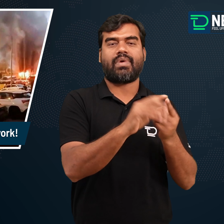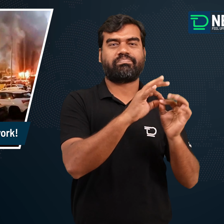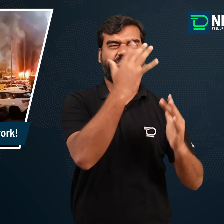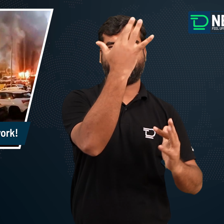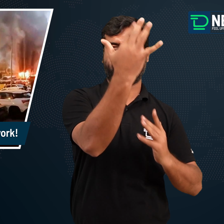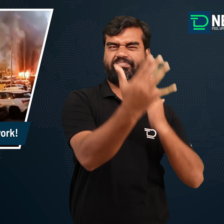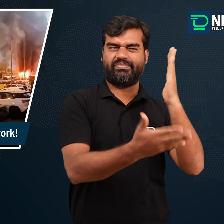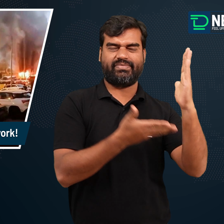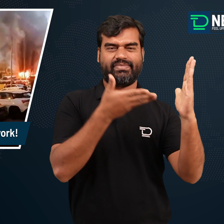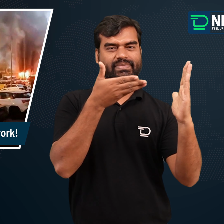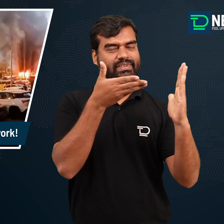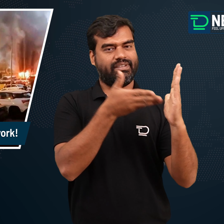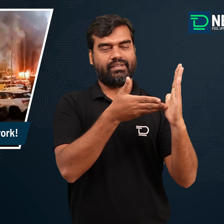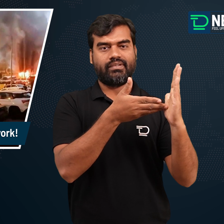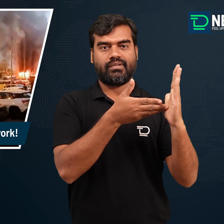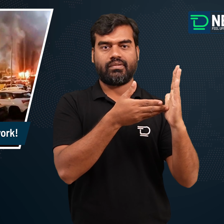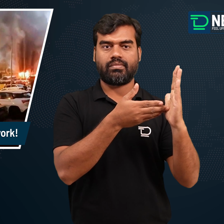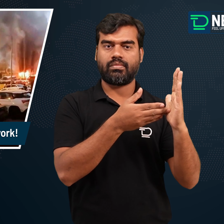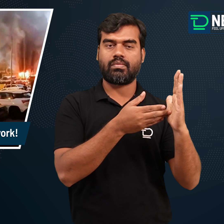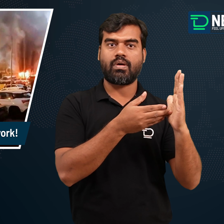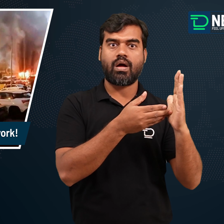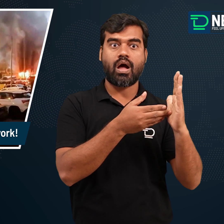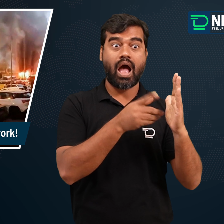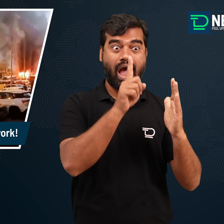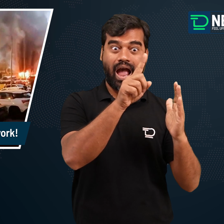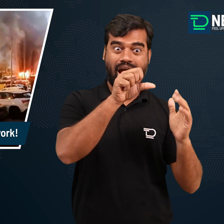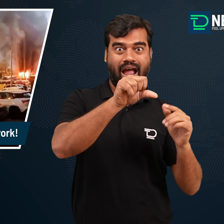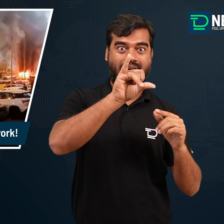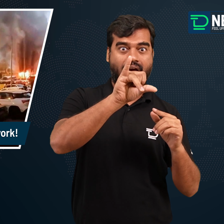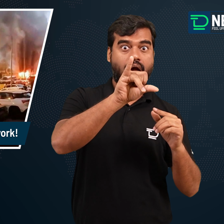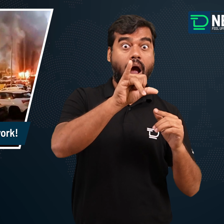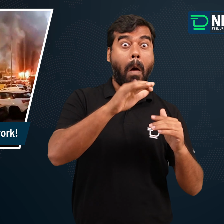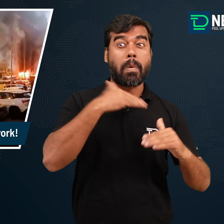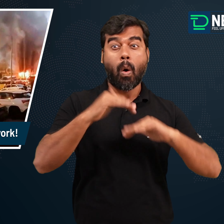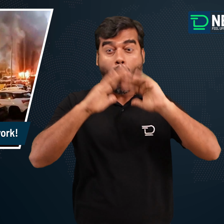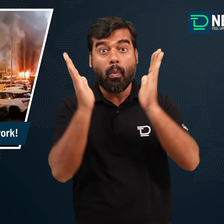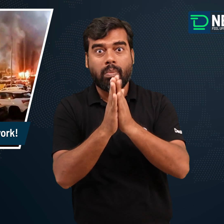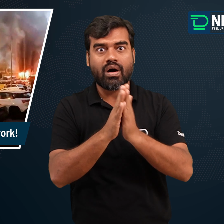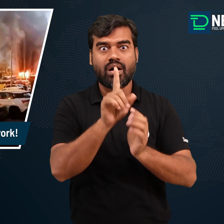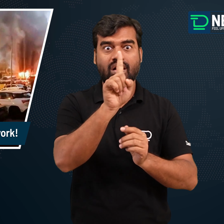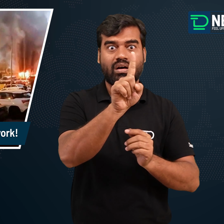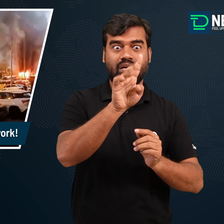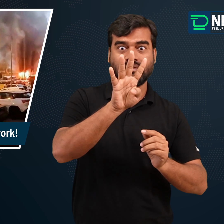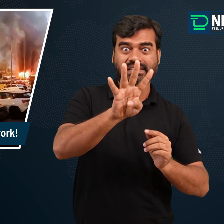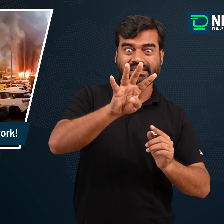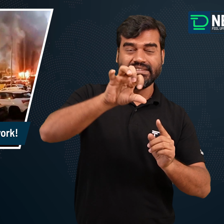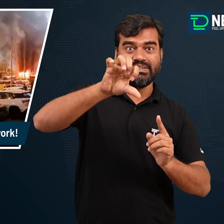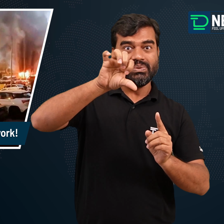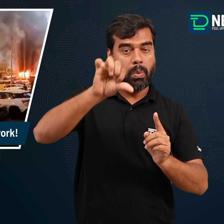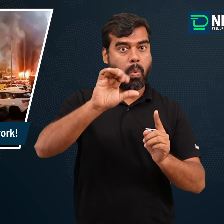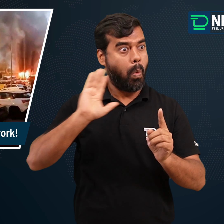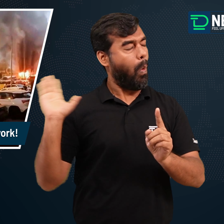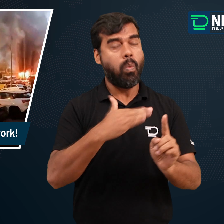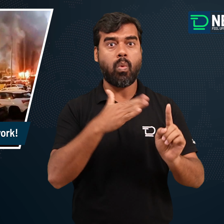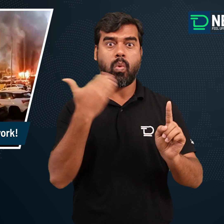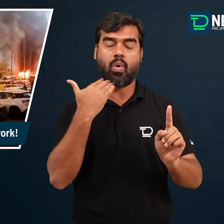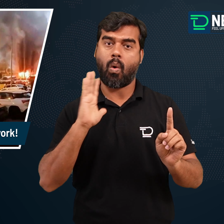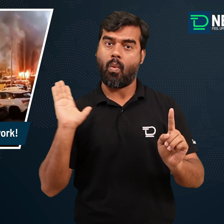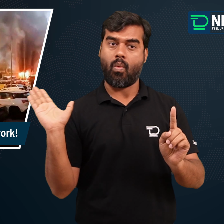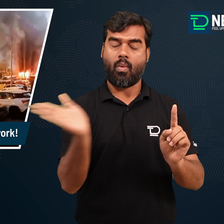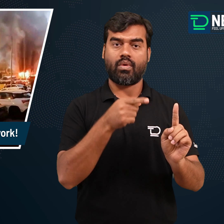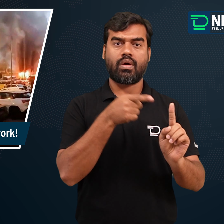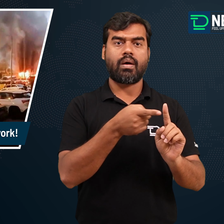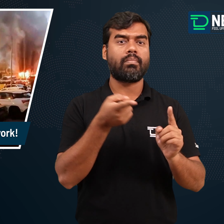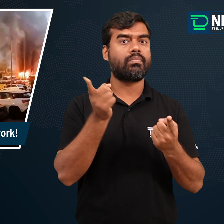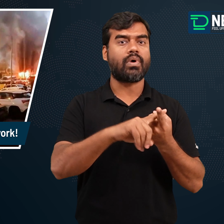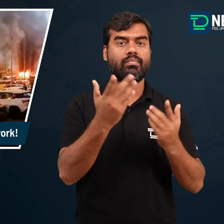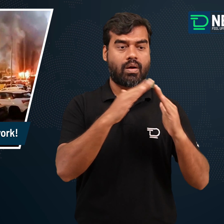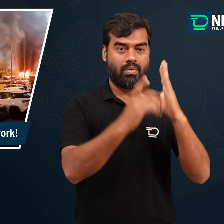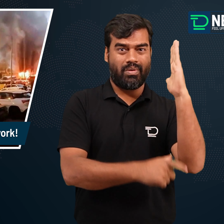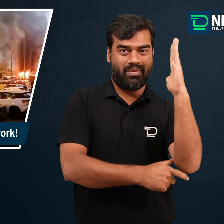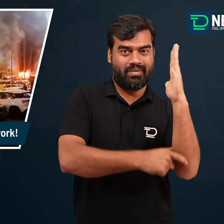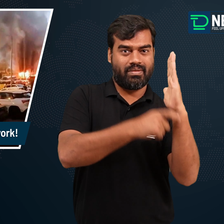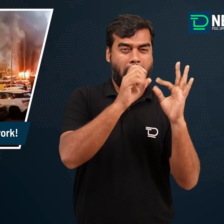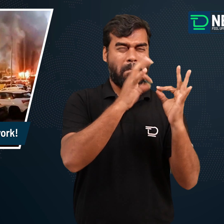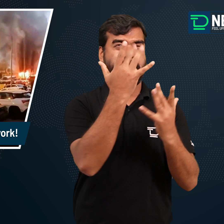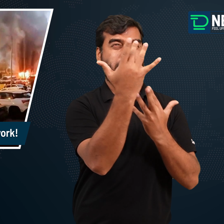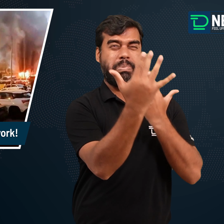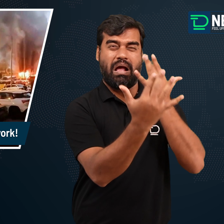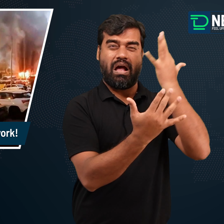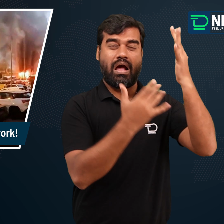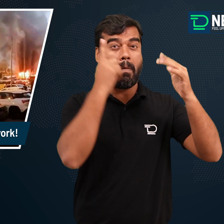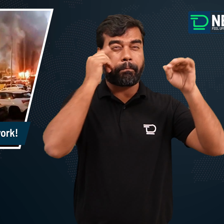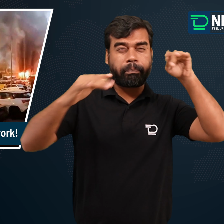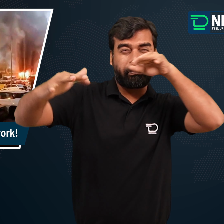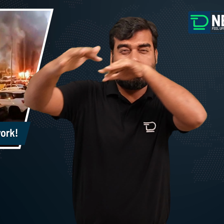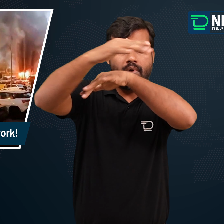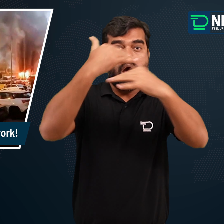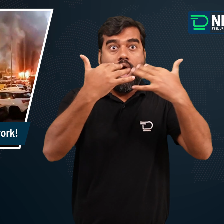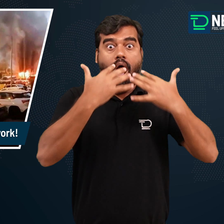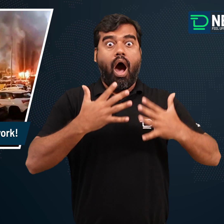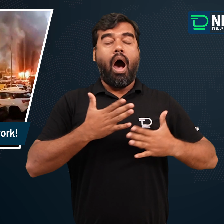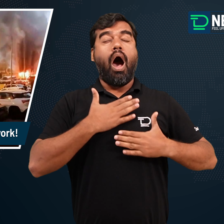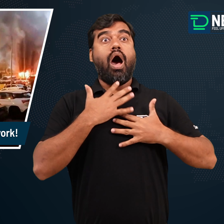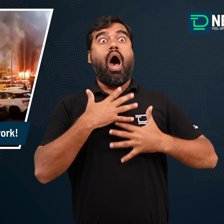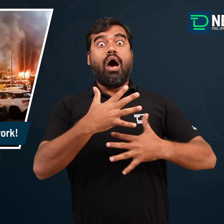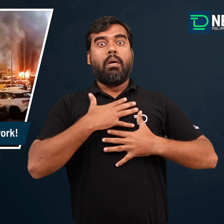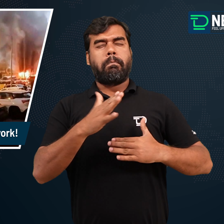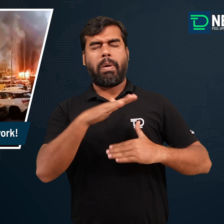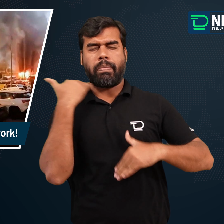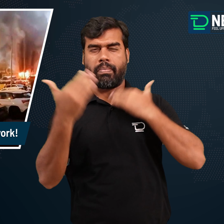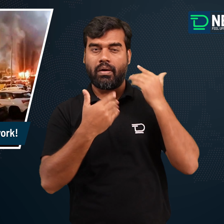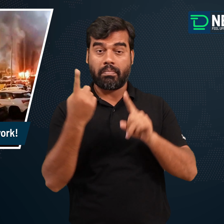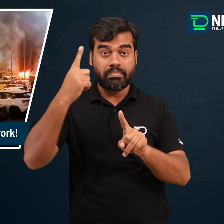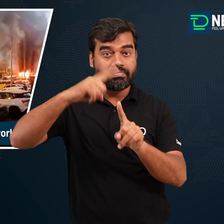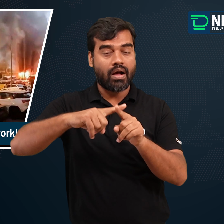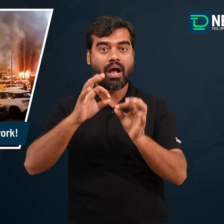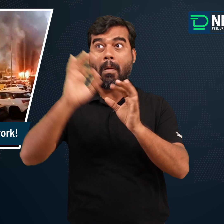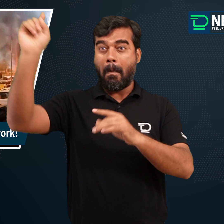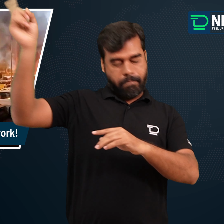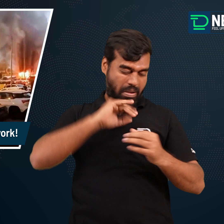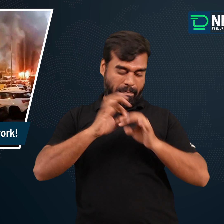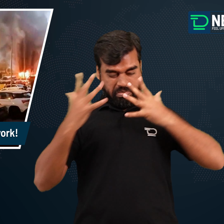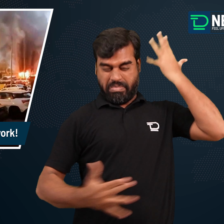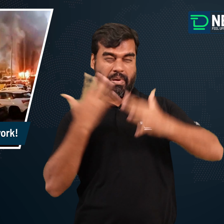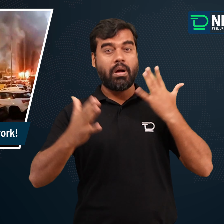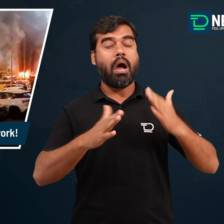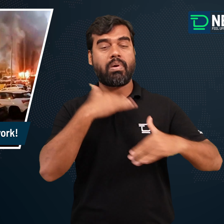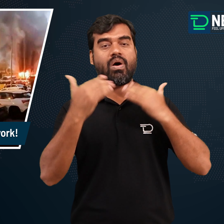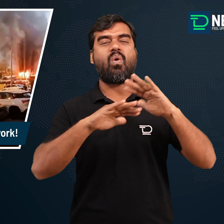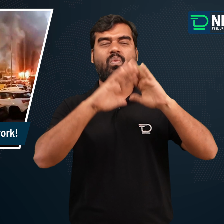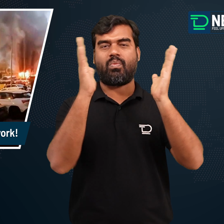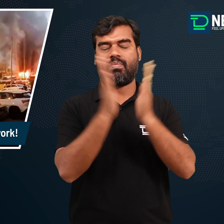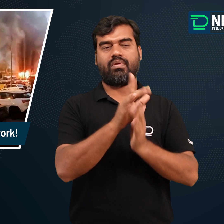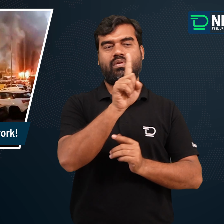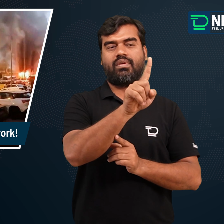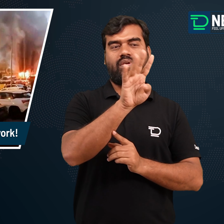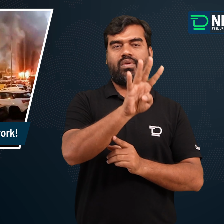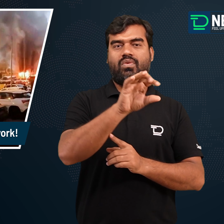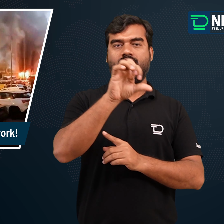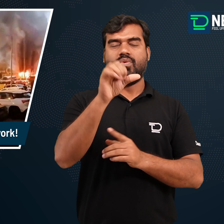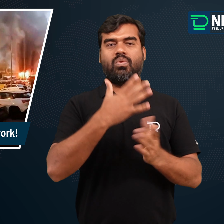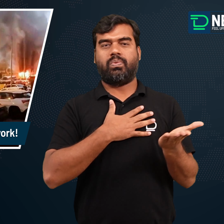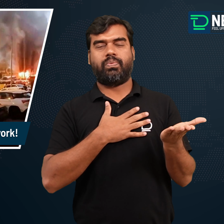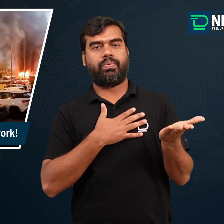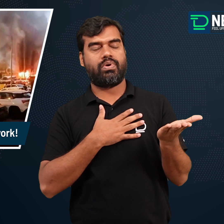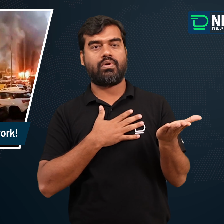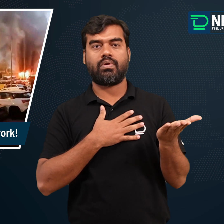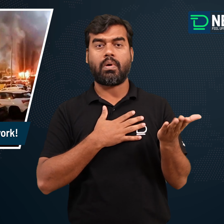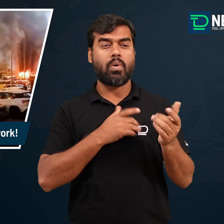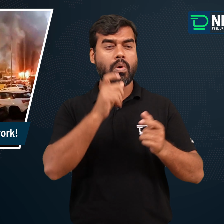Among the 196, 149 people lost their lives due to suffocation and burning.